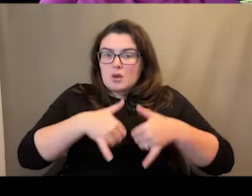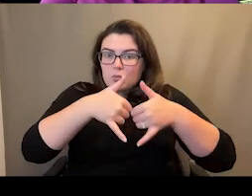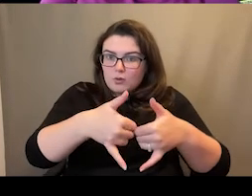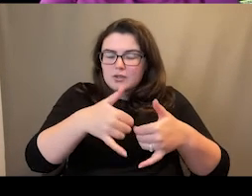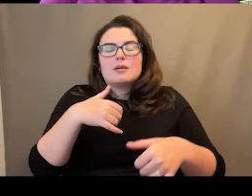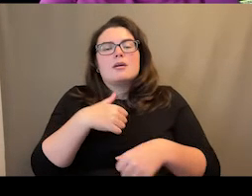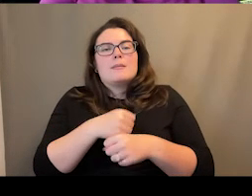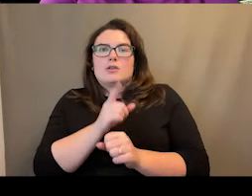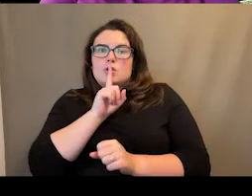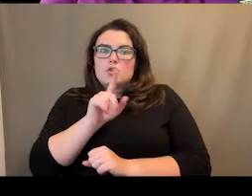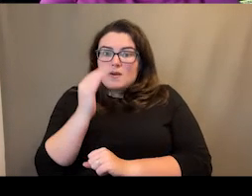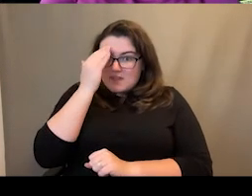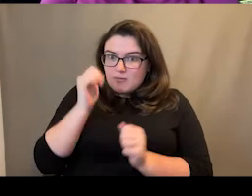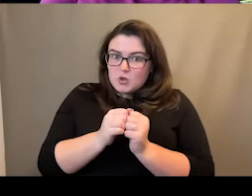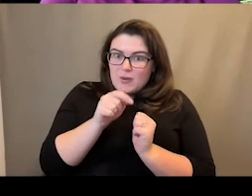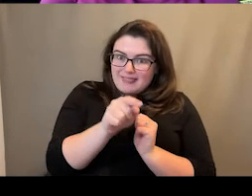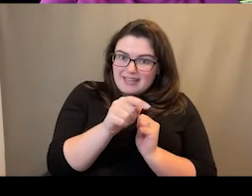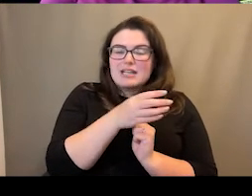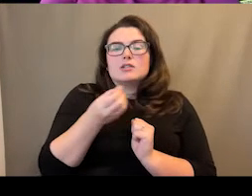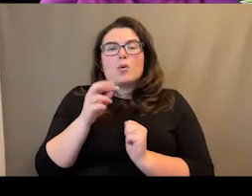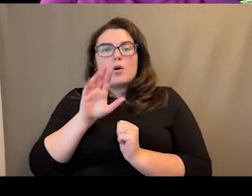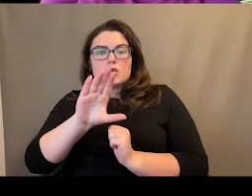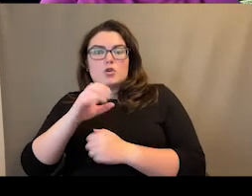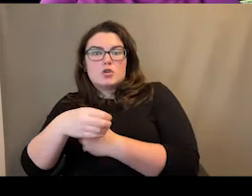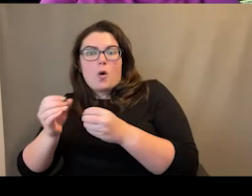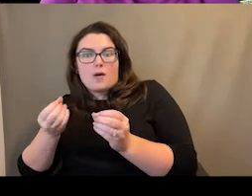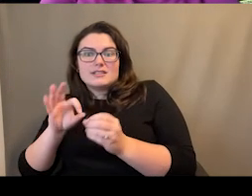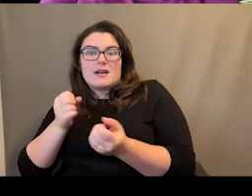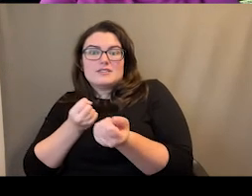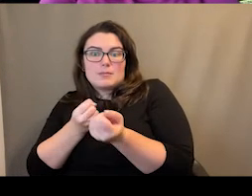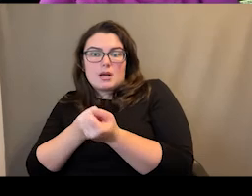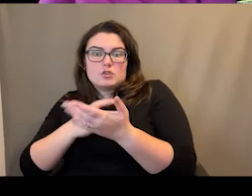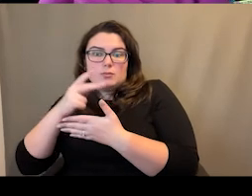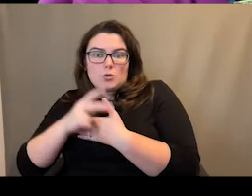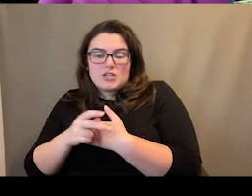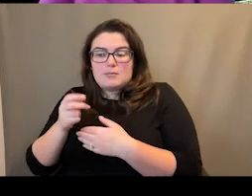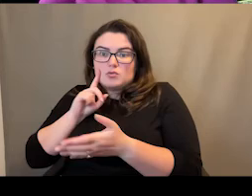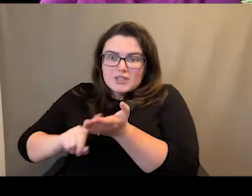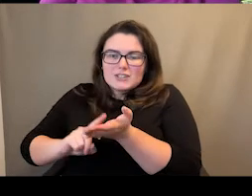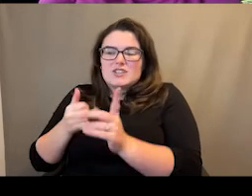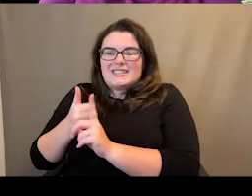and/or your office of sponsored programs, office of sponsored research is familiar.